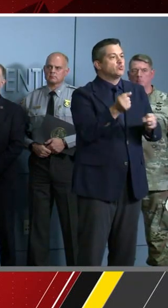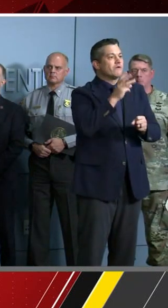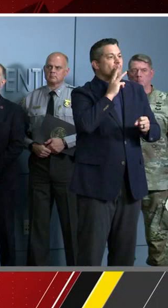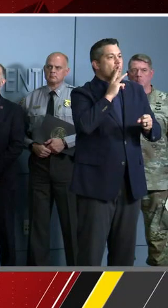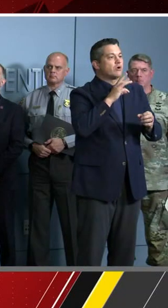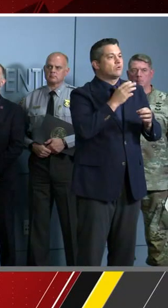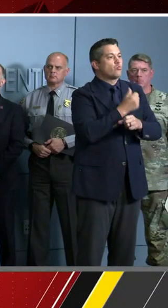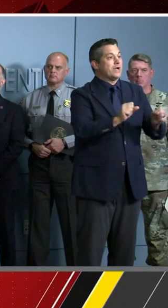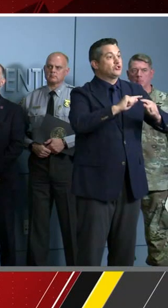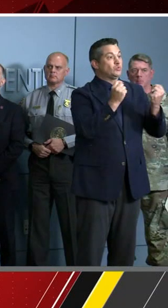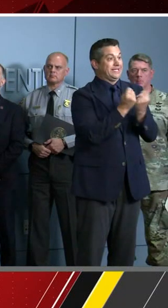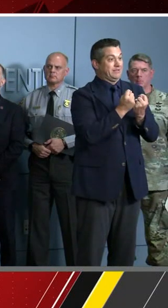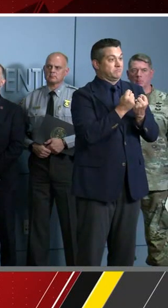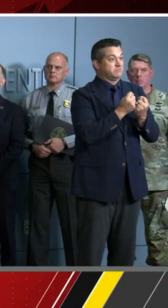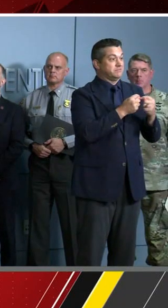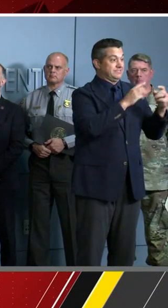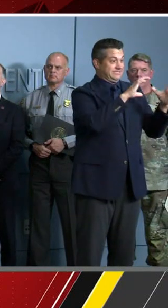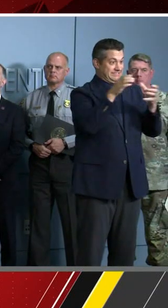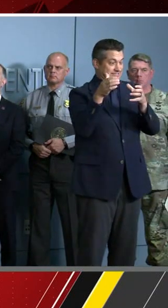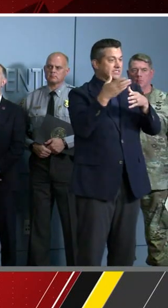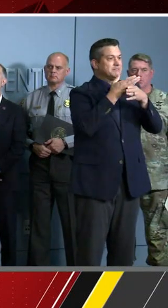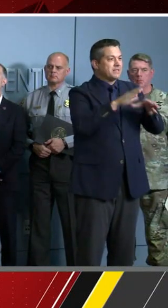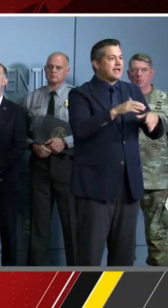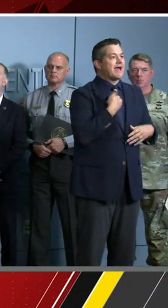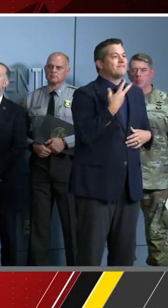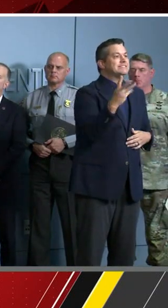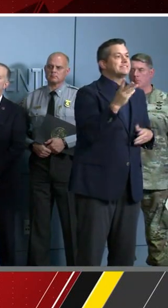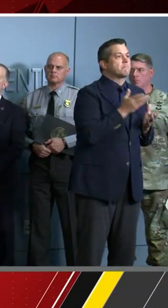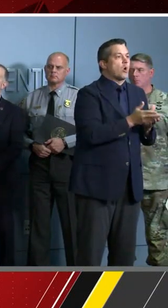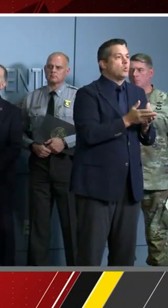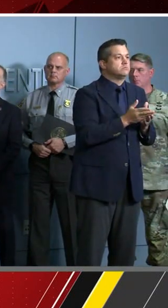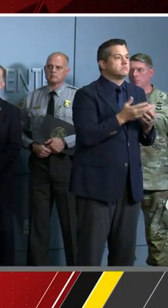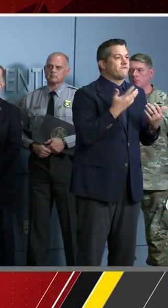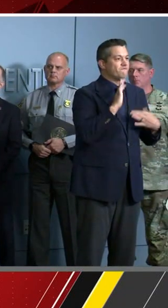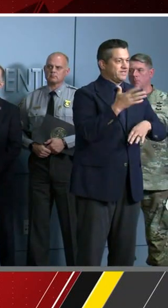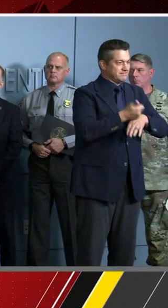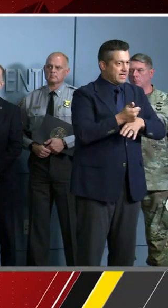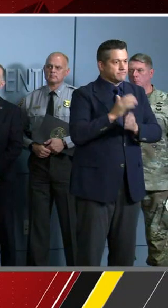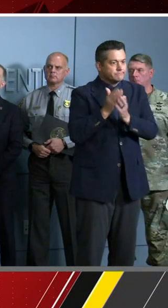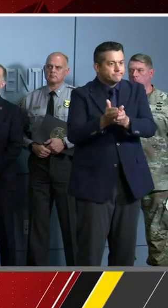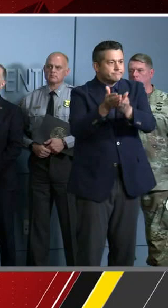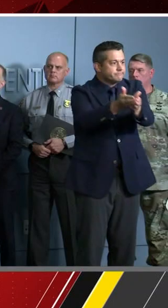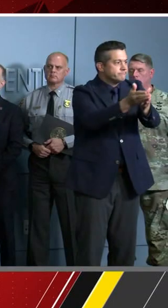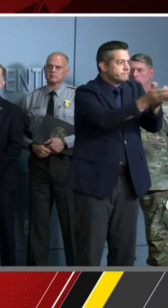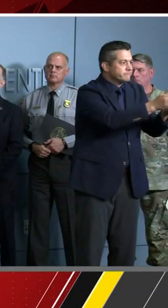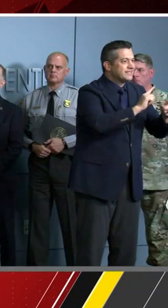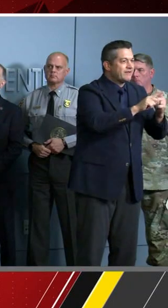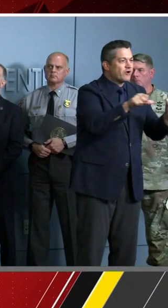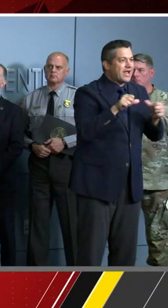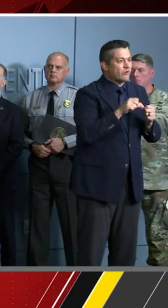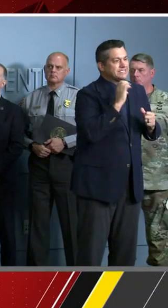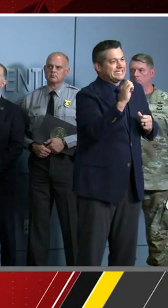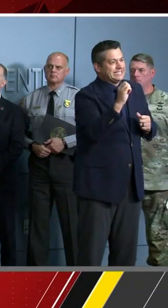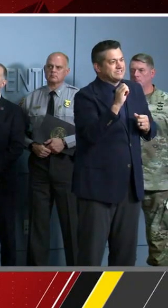equates to 16 boat crews that are staged in multiple locations